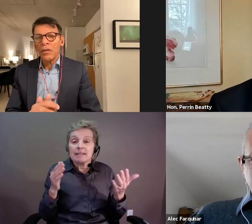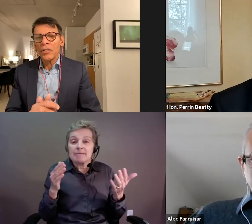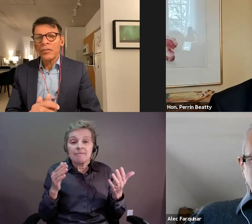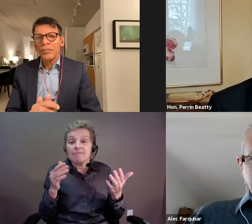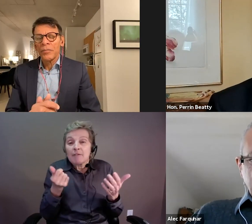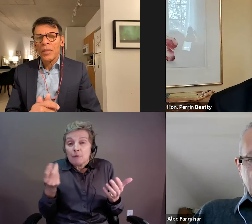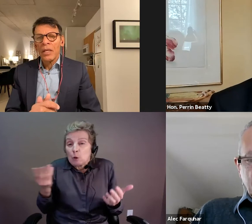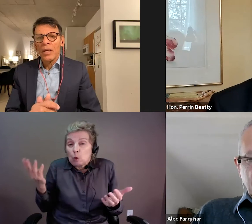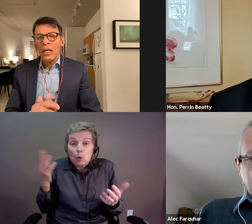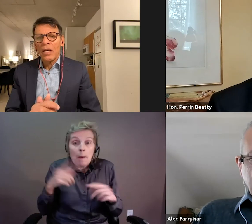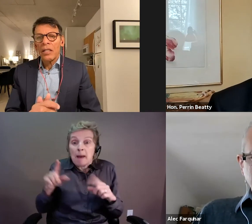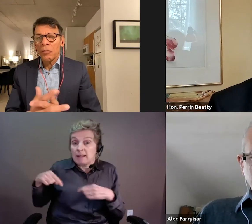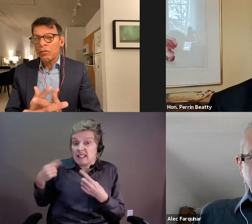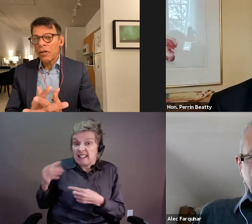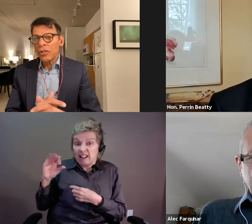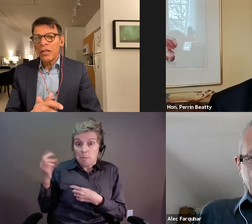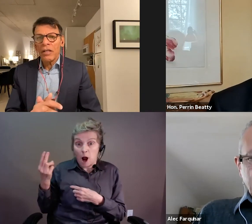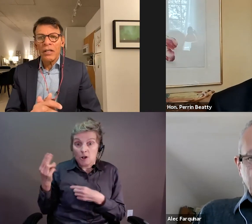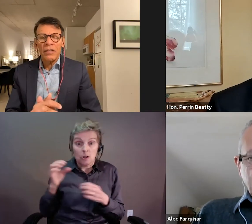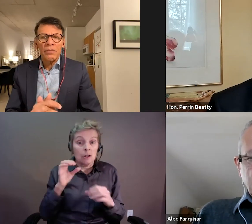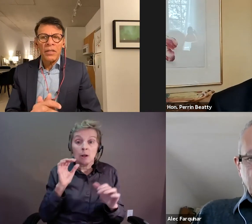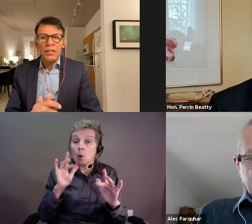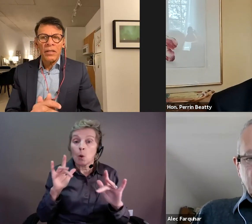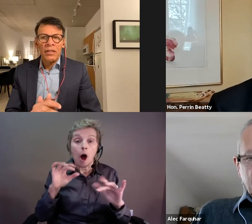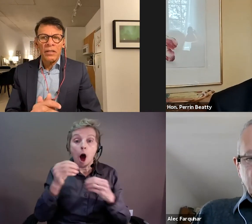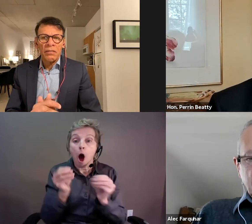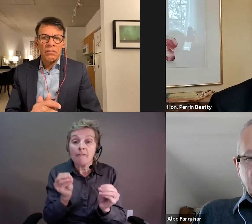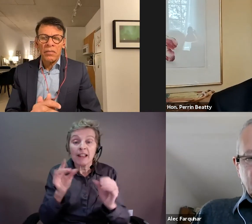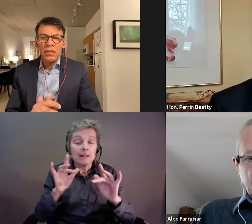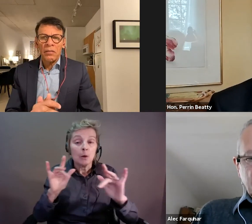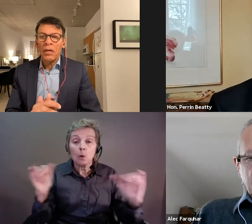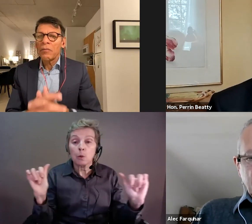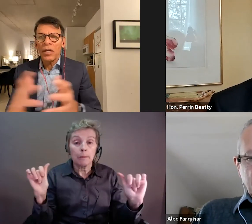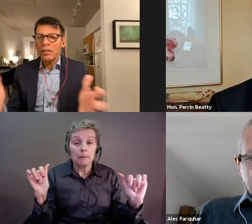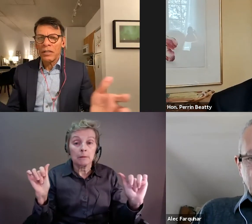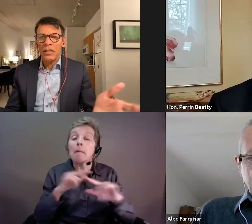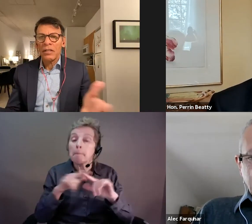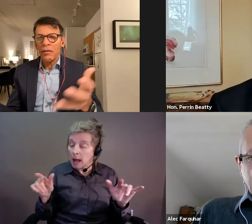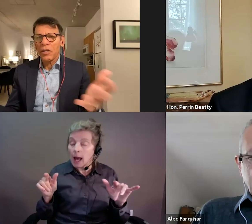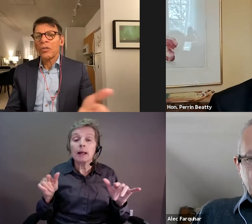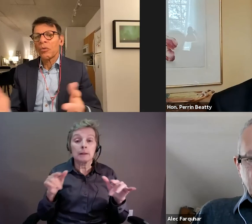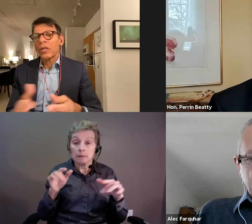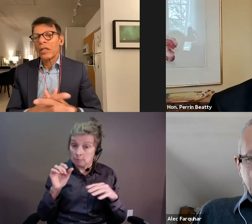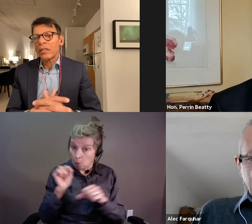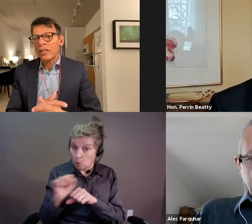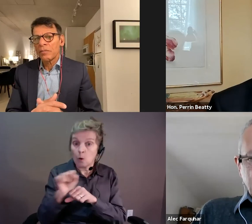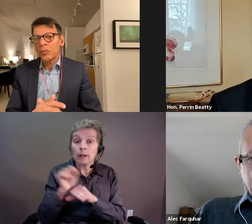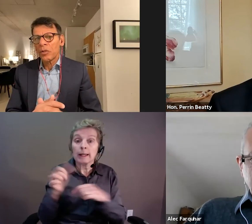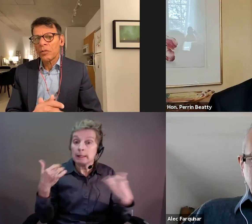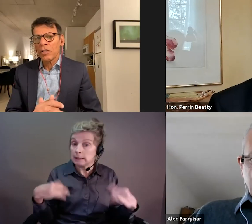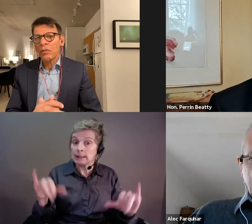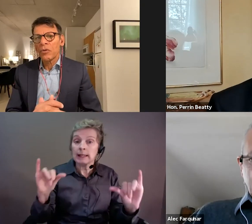March. And yet we're functioning and in many ways carrying out the work that we're responsible for,